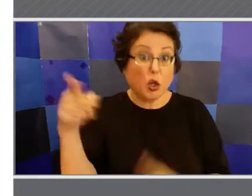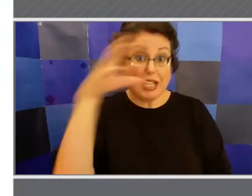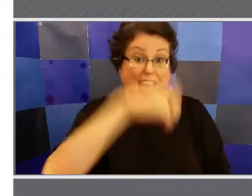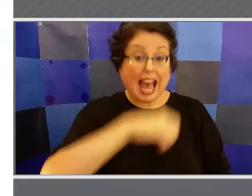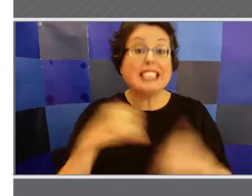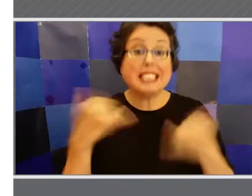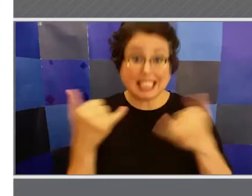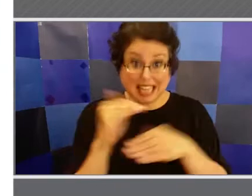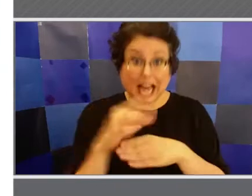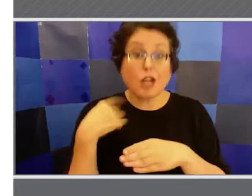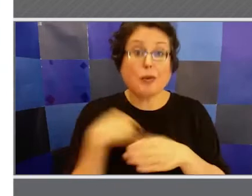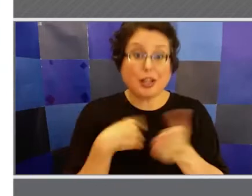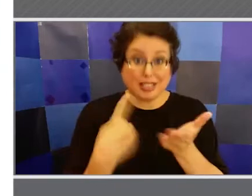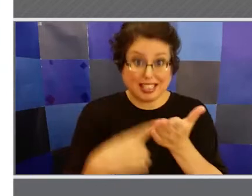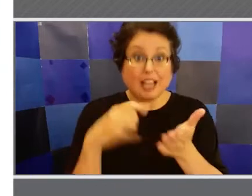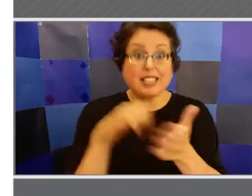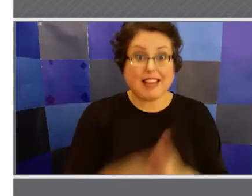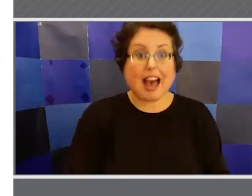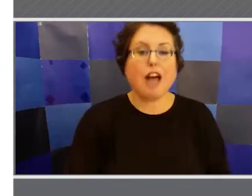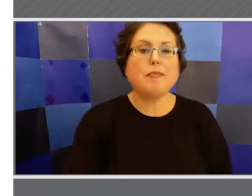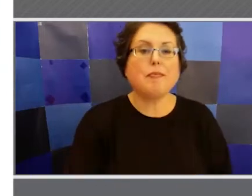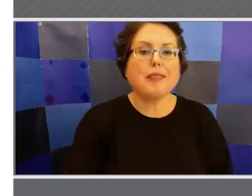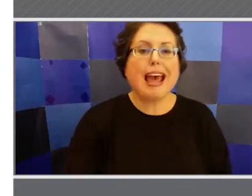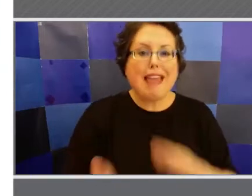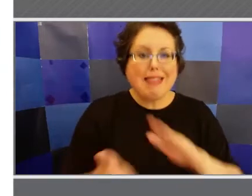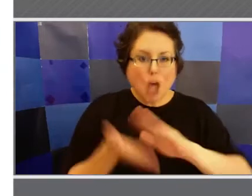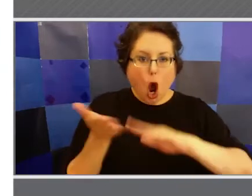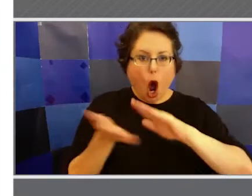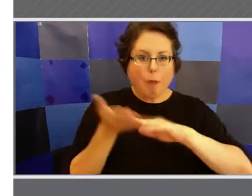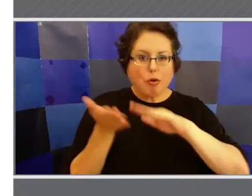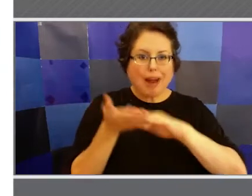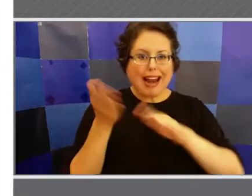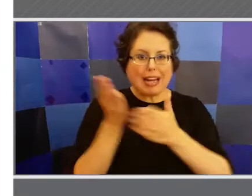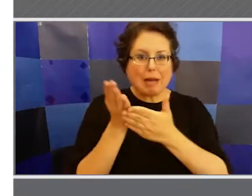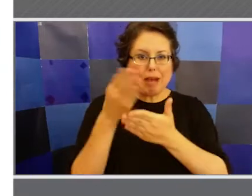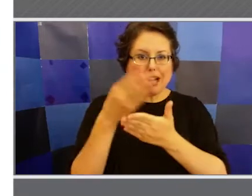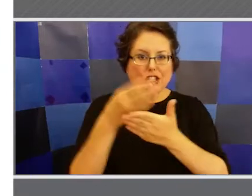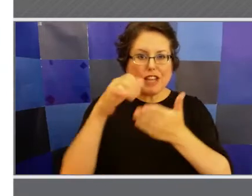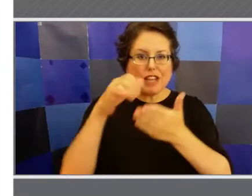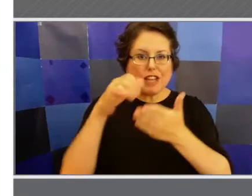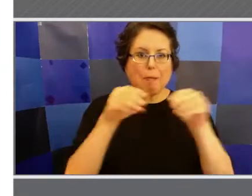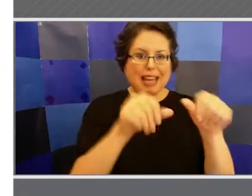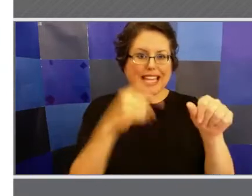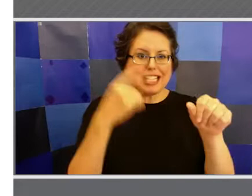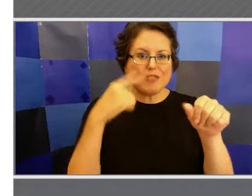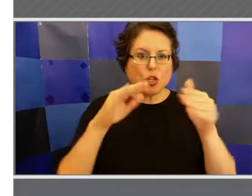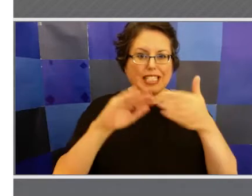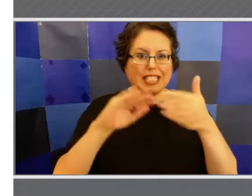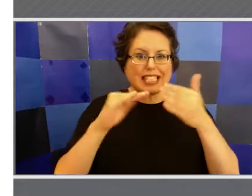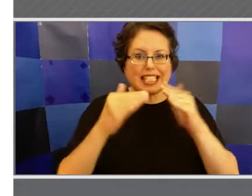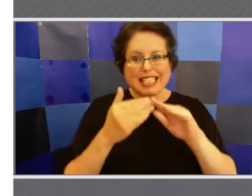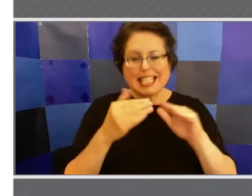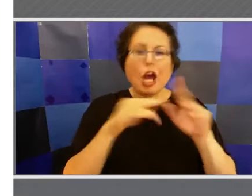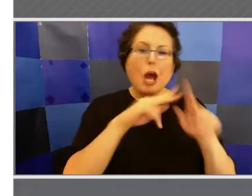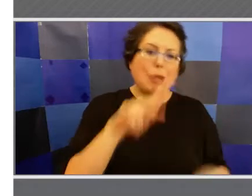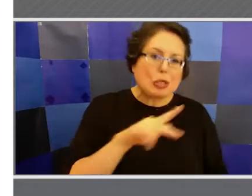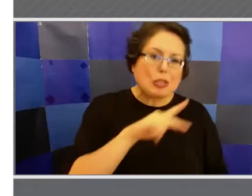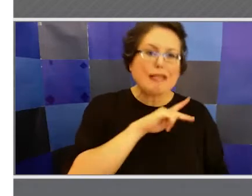what we're talking about this evening. The operating budget is what pays for the city's personnel costs daily operations to